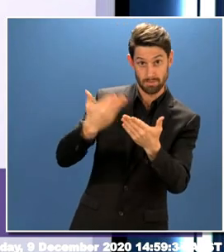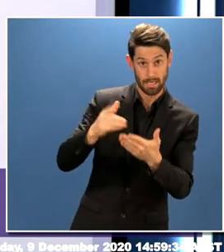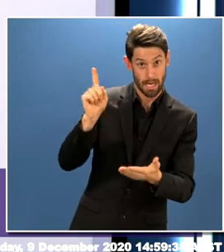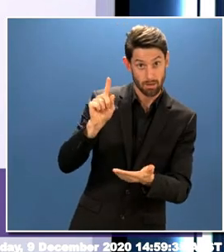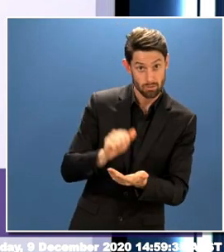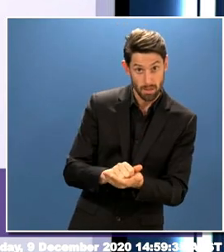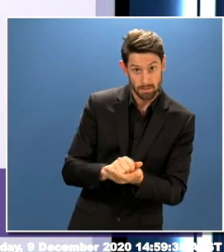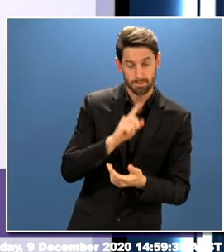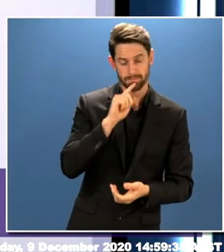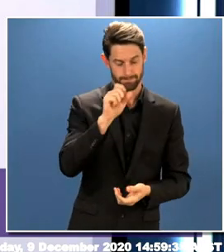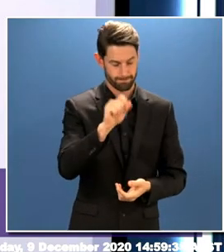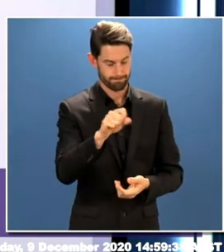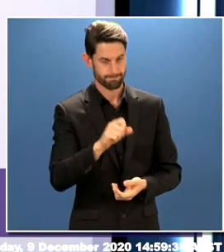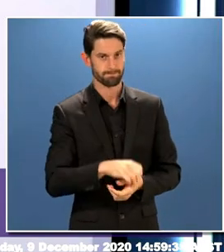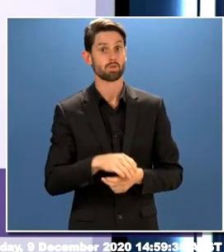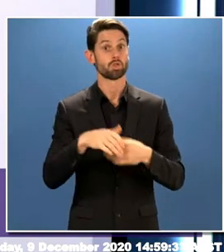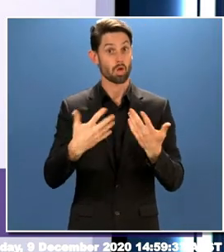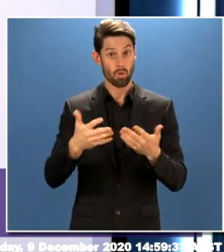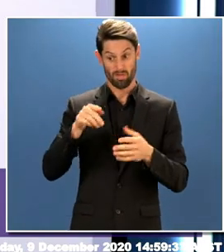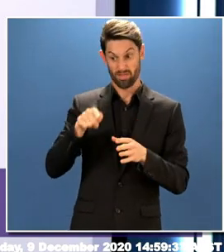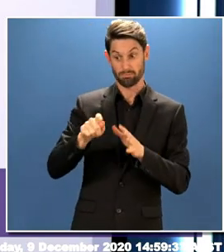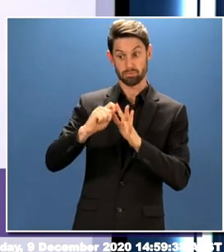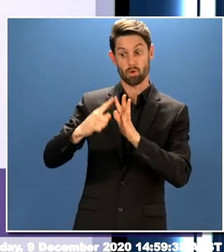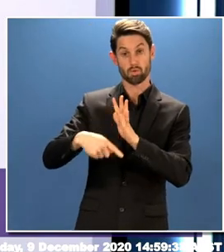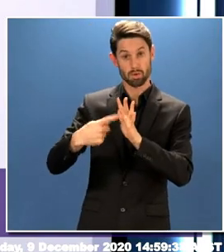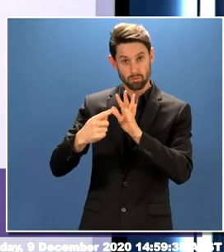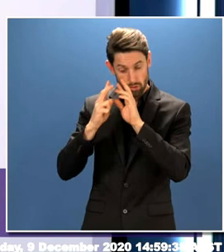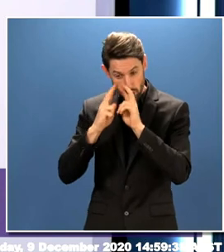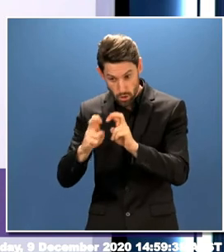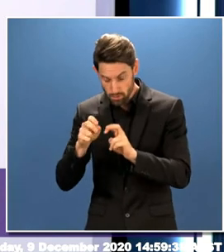And the findings of your project was that young people with